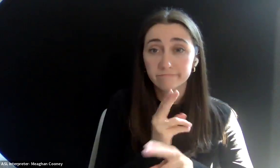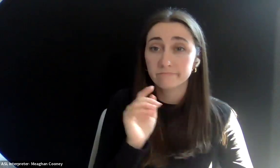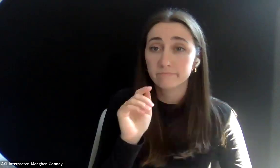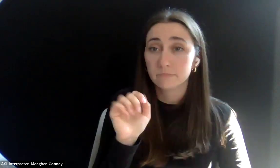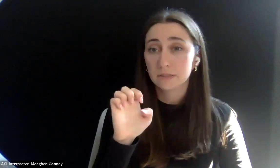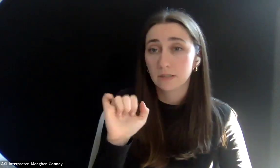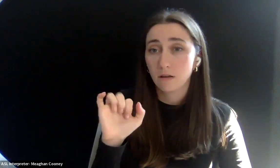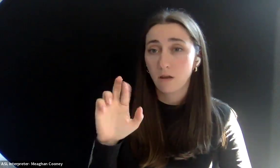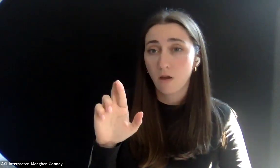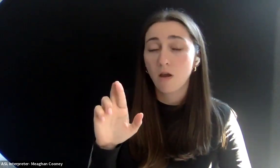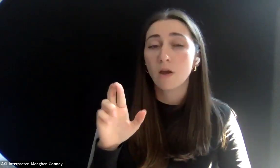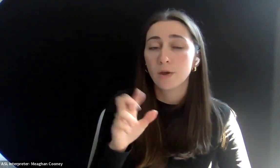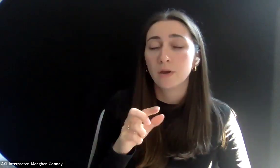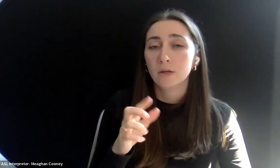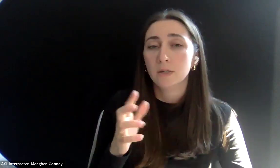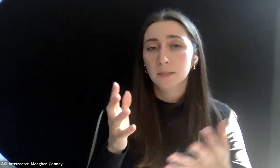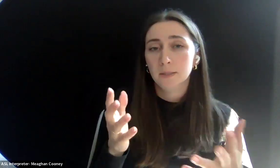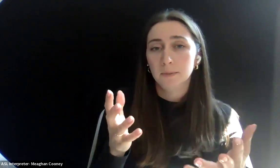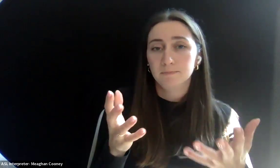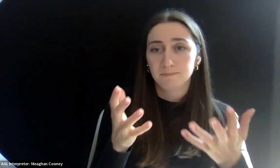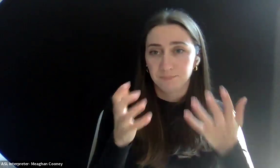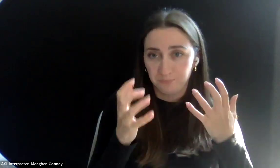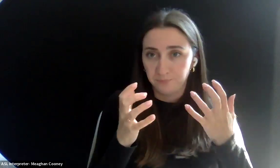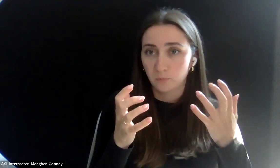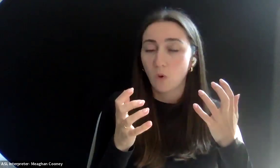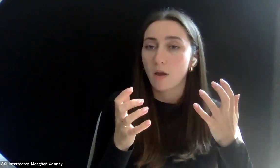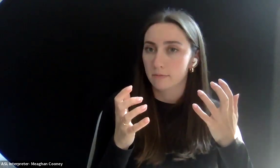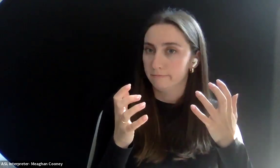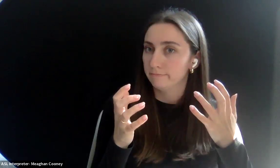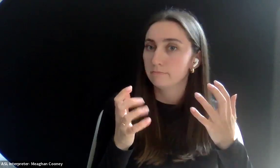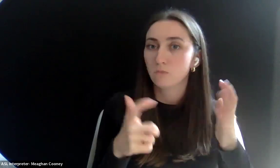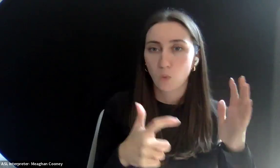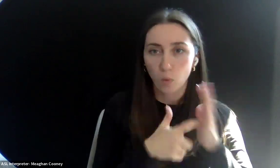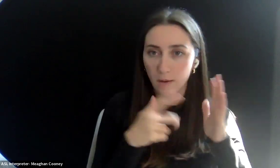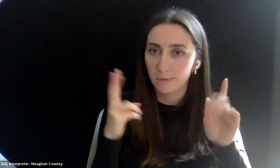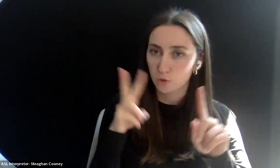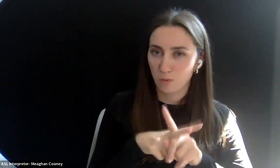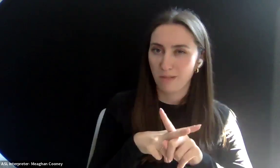that the analysis requirement apply to EI Rs. That is the basic rule at MEPA.